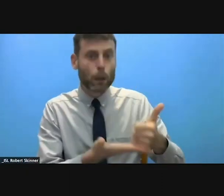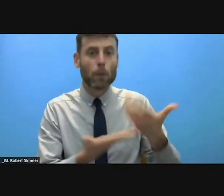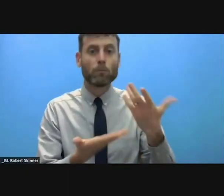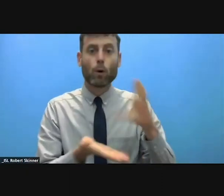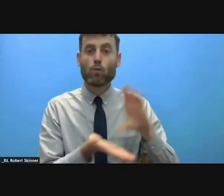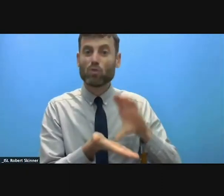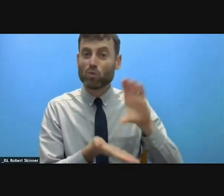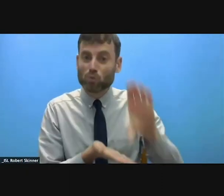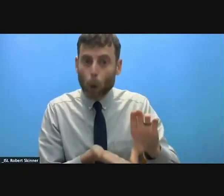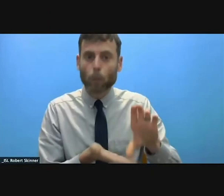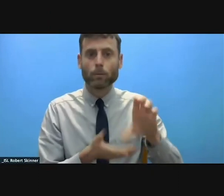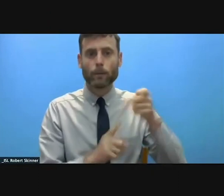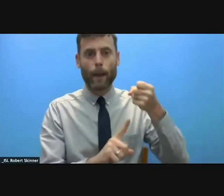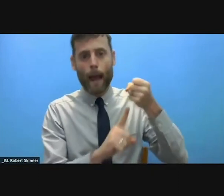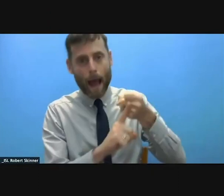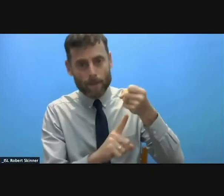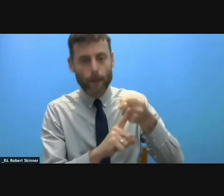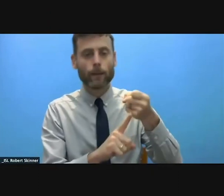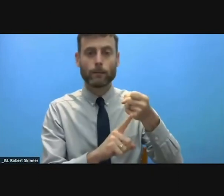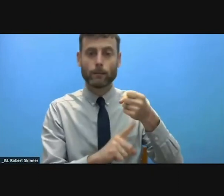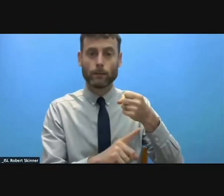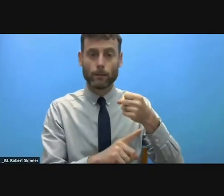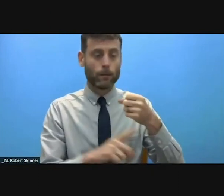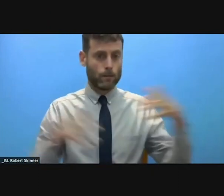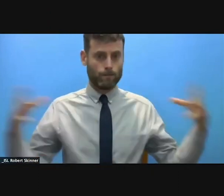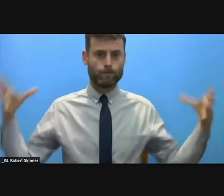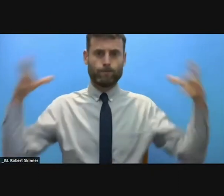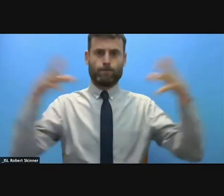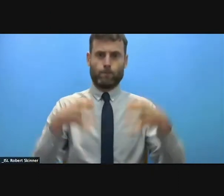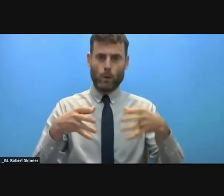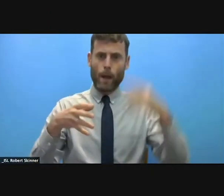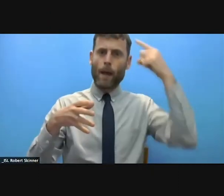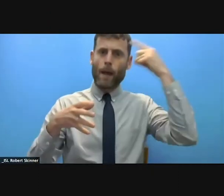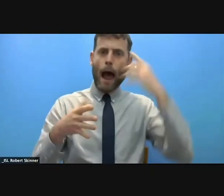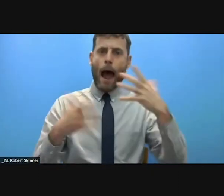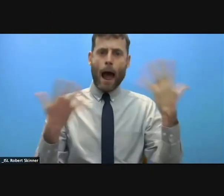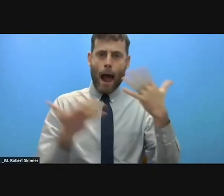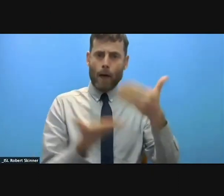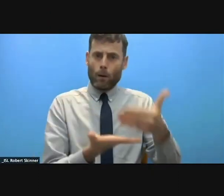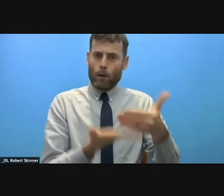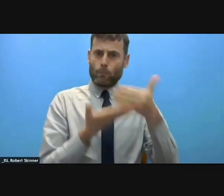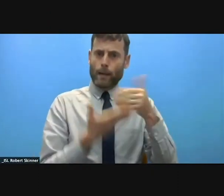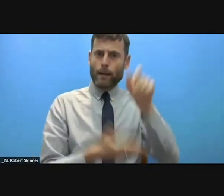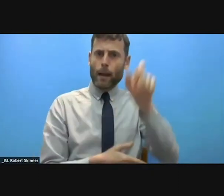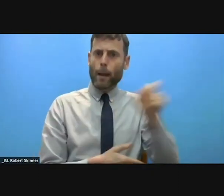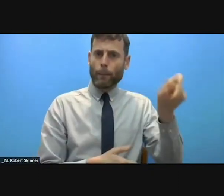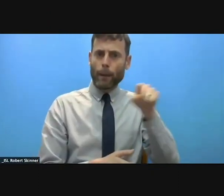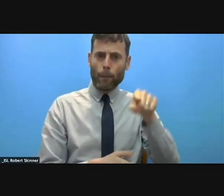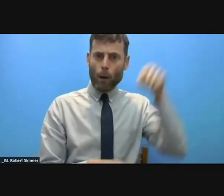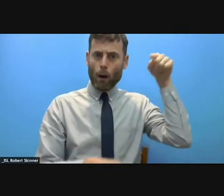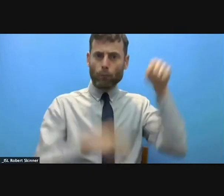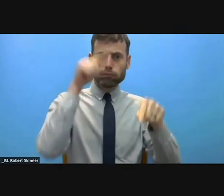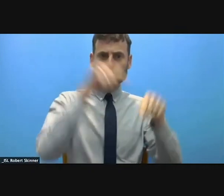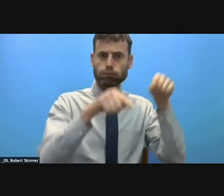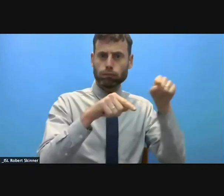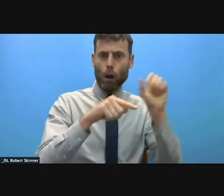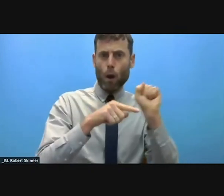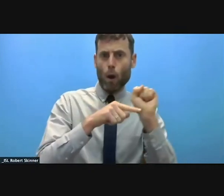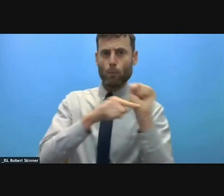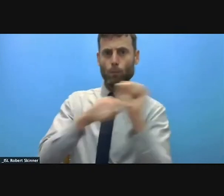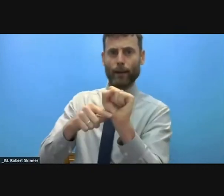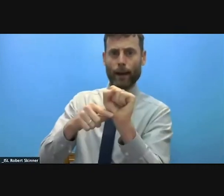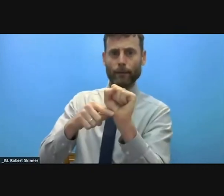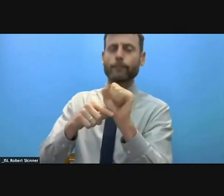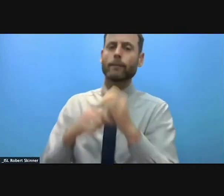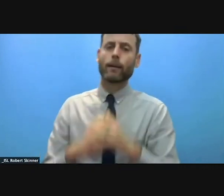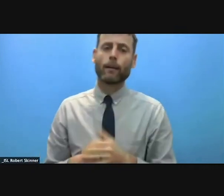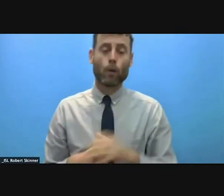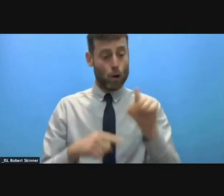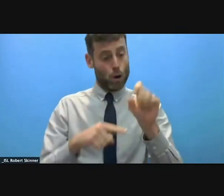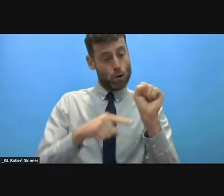to protect civilians from harm. That's why I say protection has to be at the core. Dignity